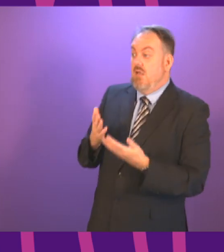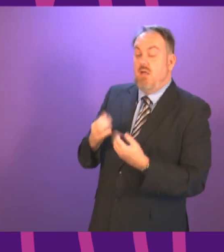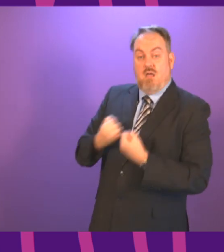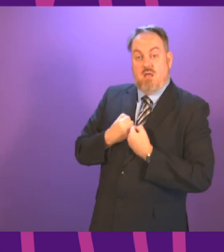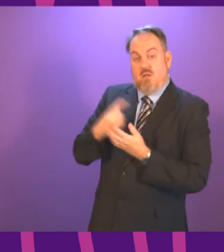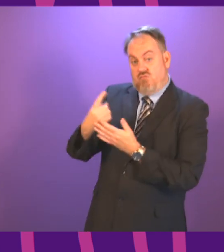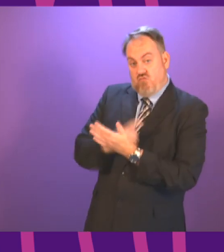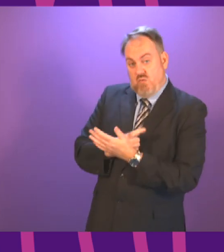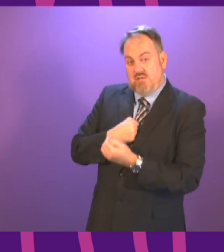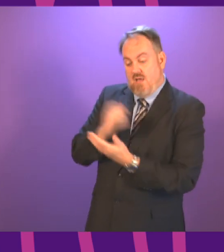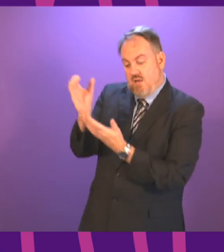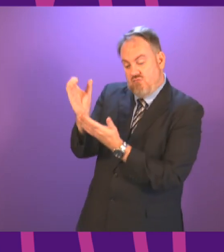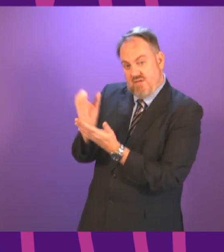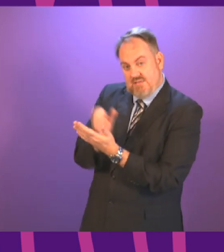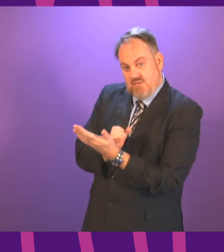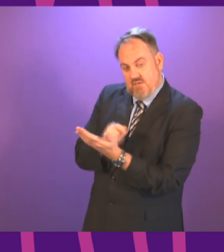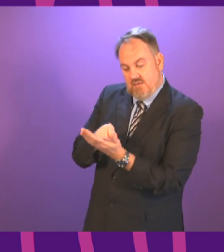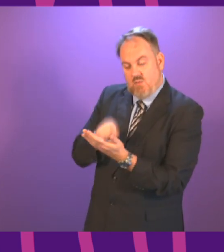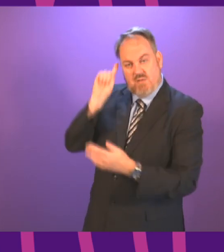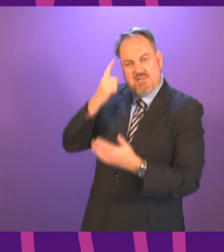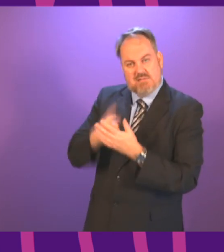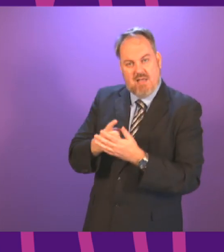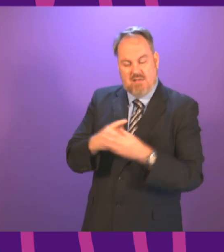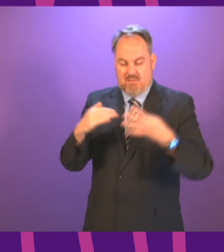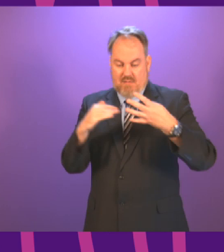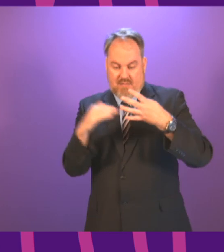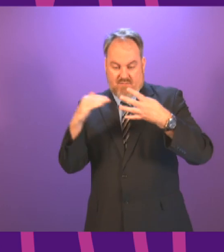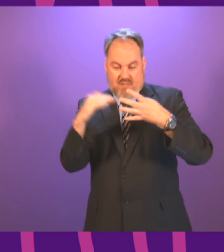assessments, sets out the criteria that are used to determine the allocation of levels,